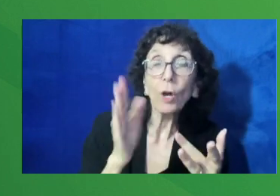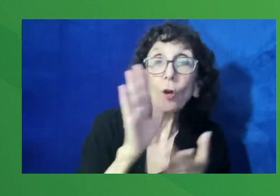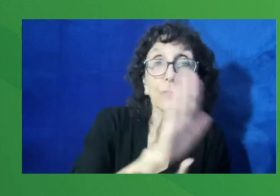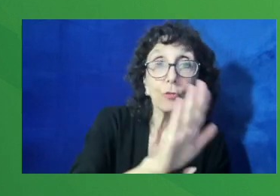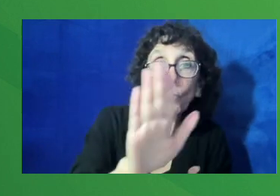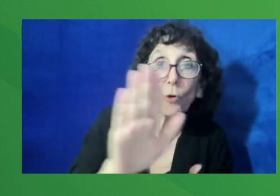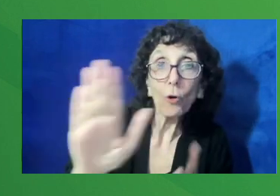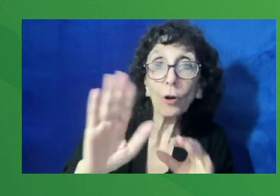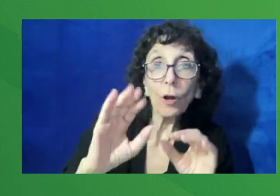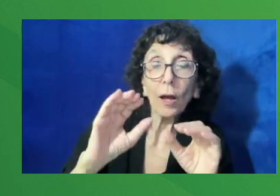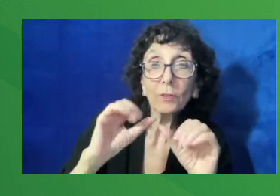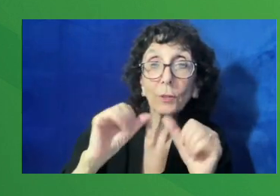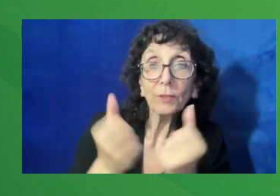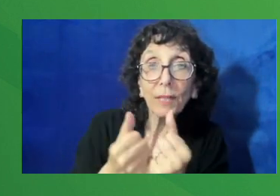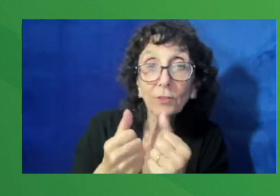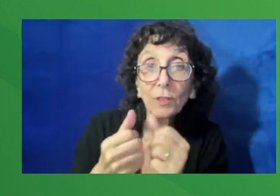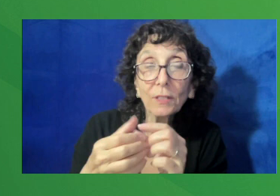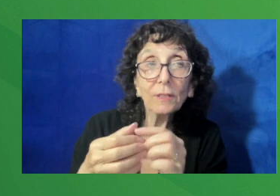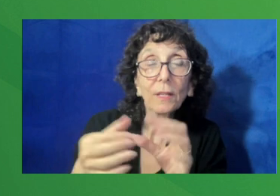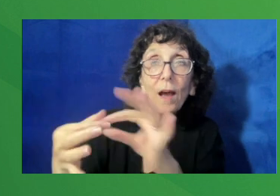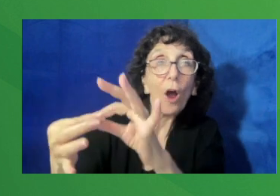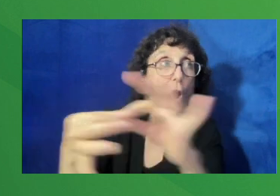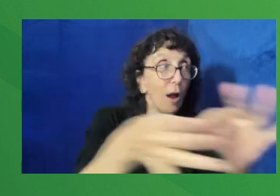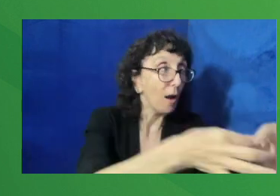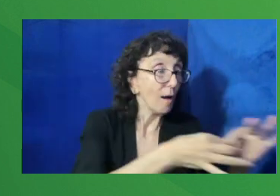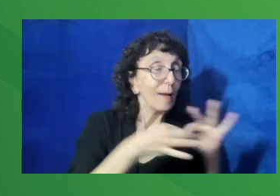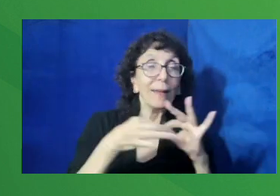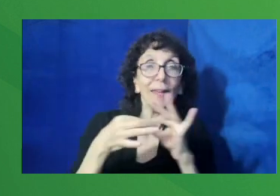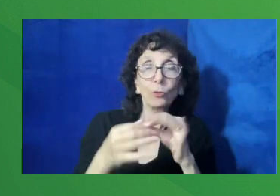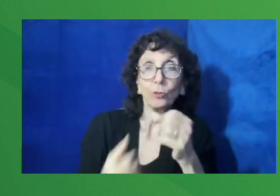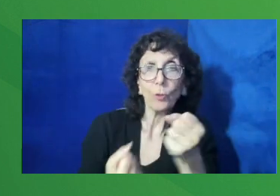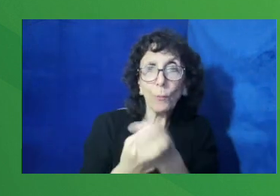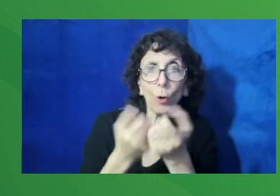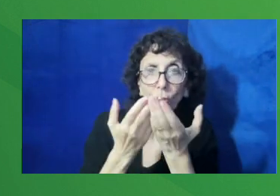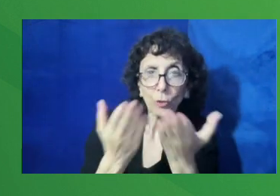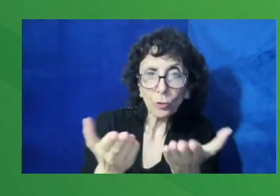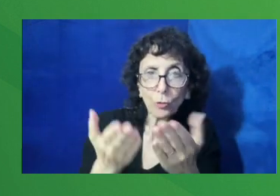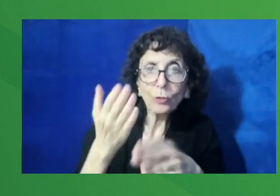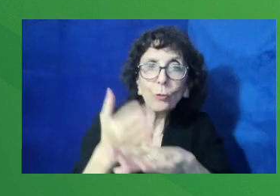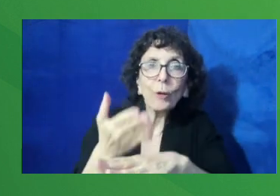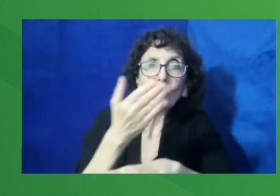here together to work for you, to support you, to better your practice in classrooms, to support